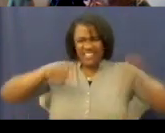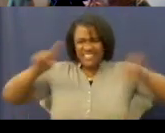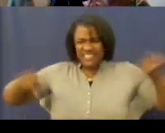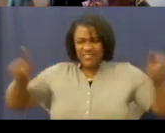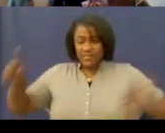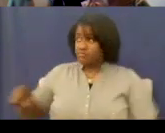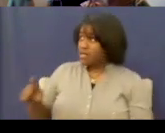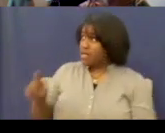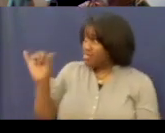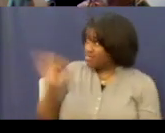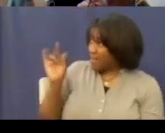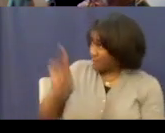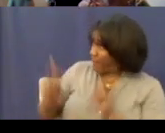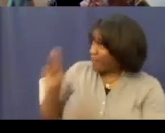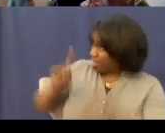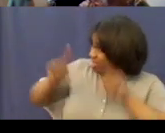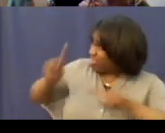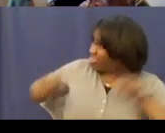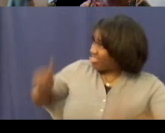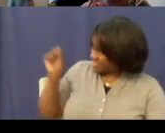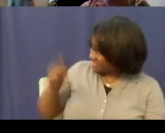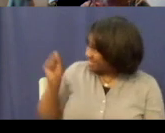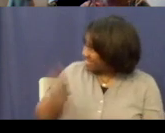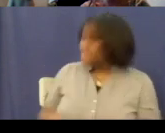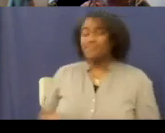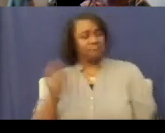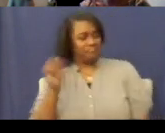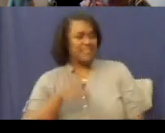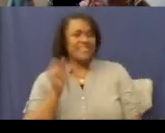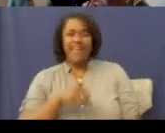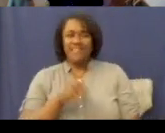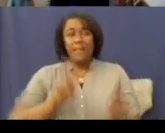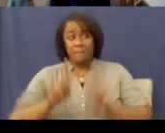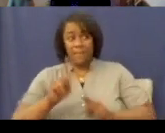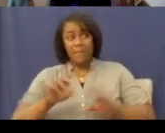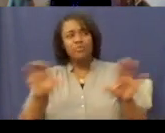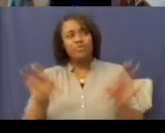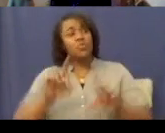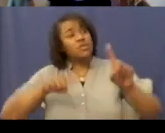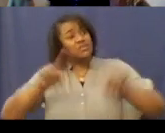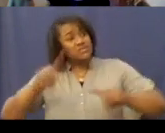Nina Schor: Yeah, that's true. And people do different jobs in the same way nerve cells